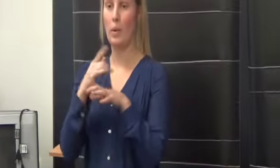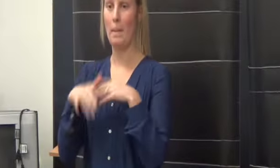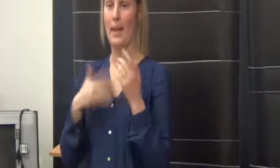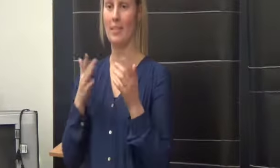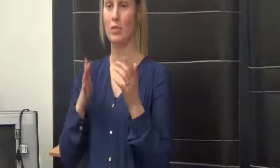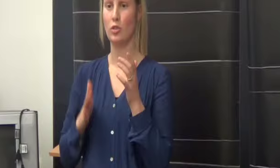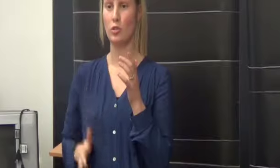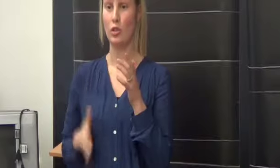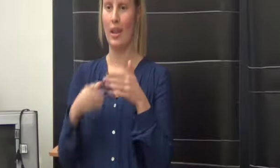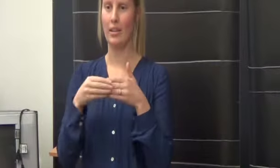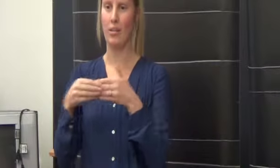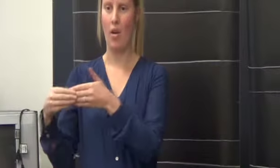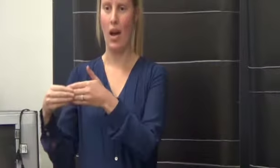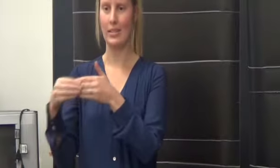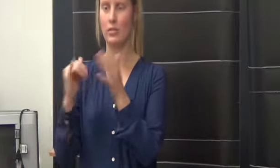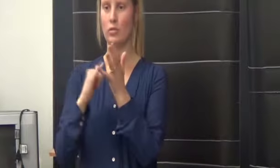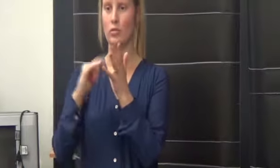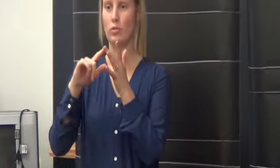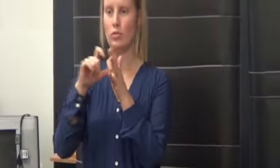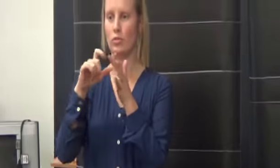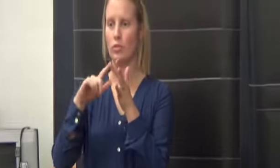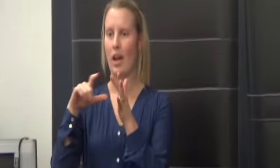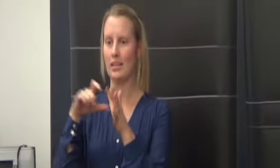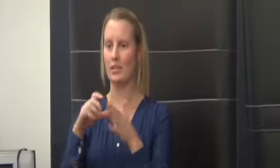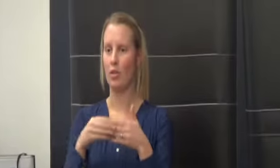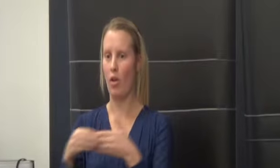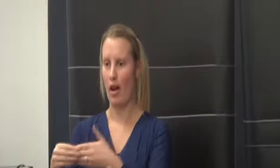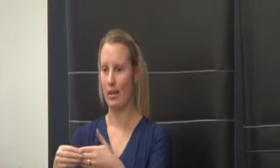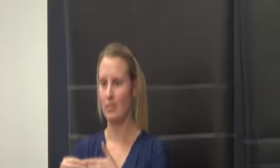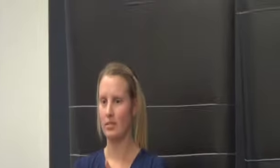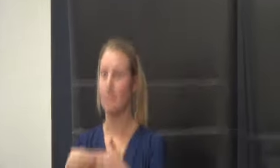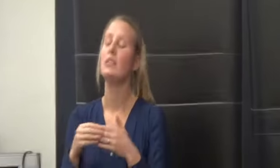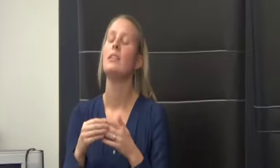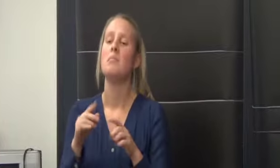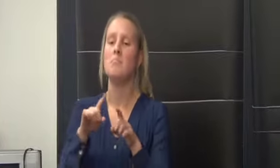people who are Deafblind need some kind of guiding. Not everyone, and that's something you might leave blank.